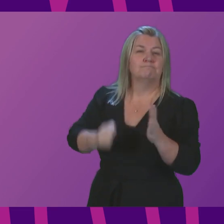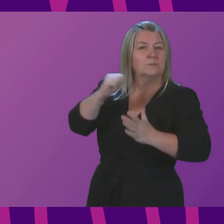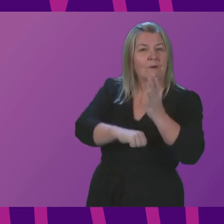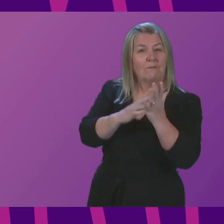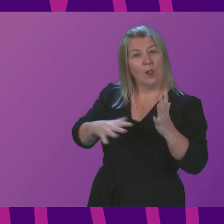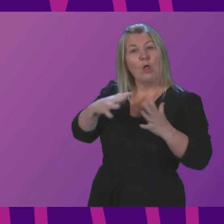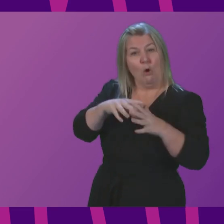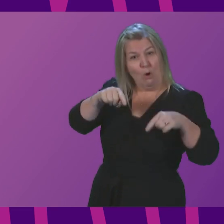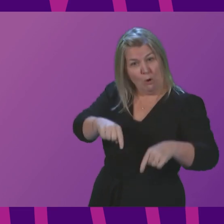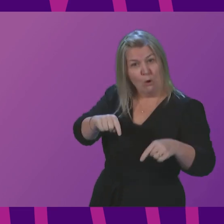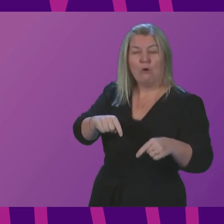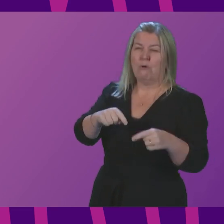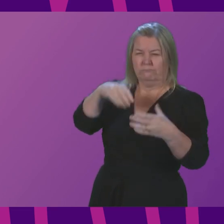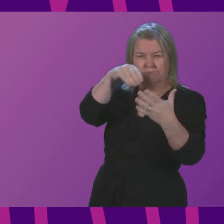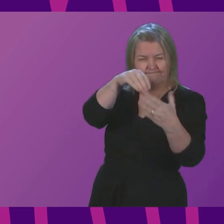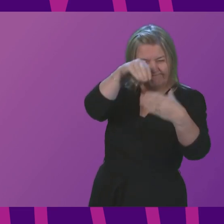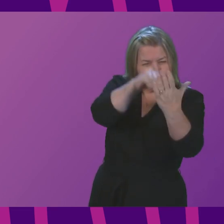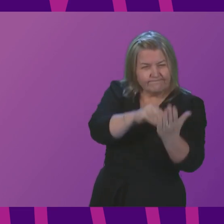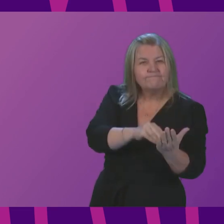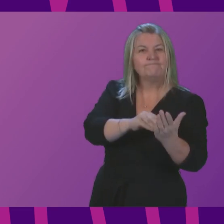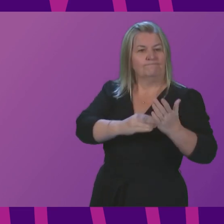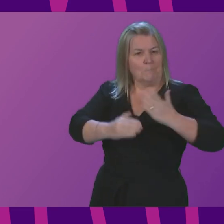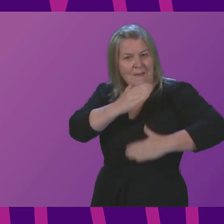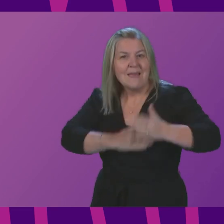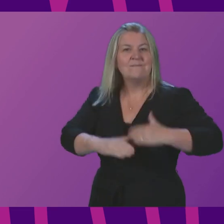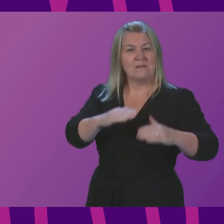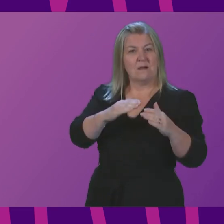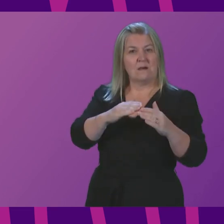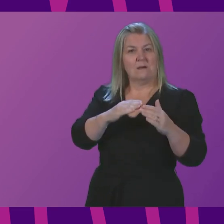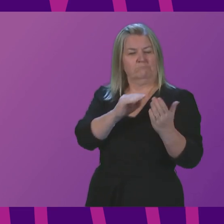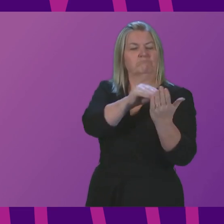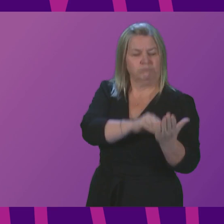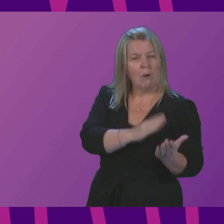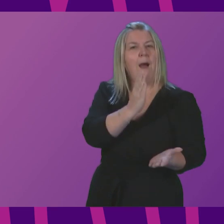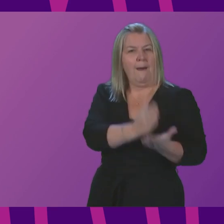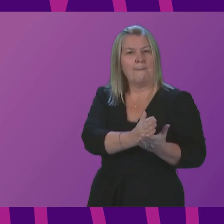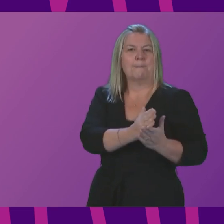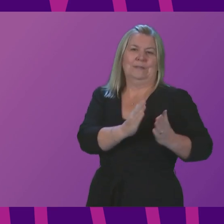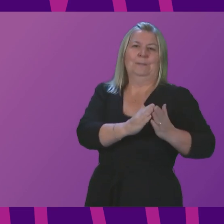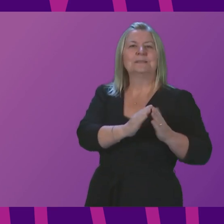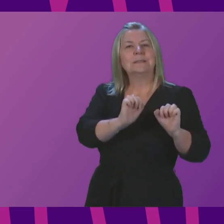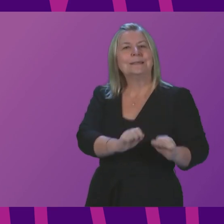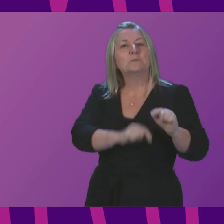of behaviour as domestic abuse. It is to the credit of the Parliament that it did so, and